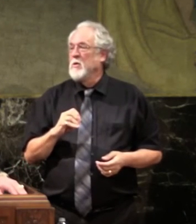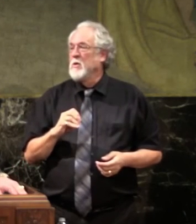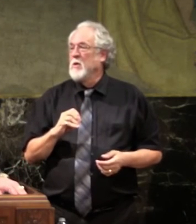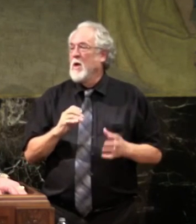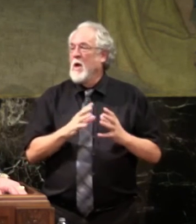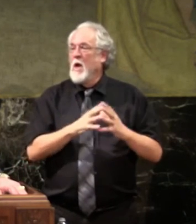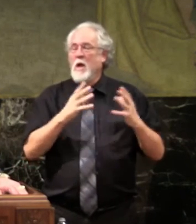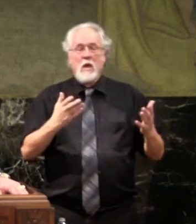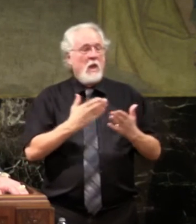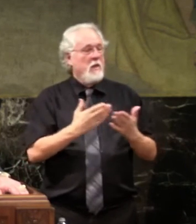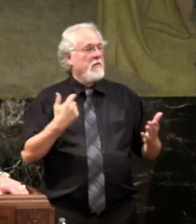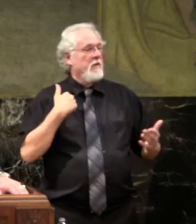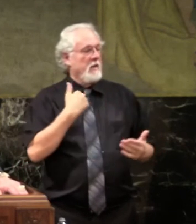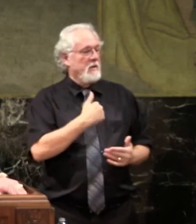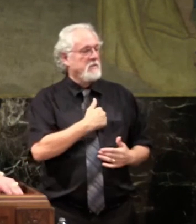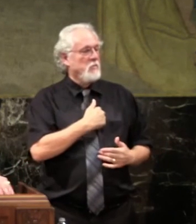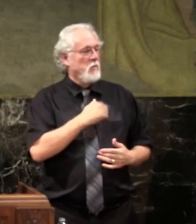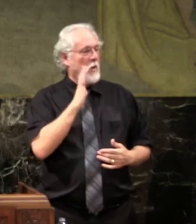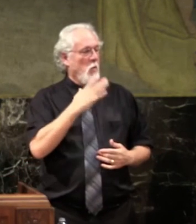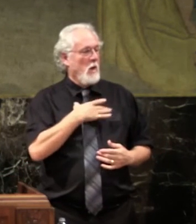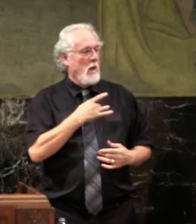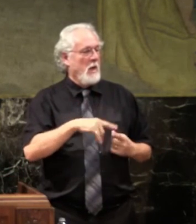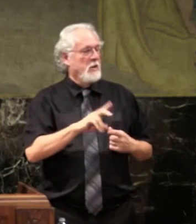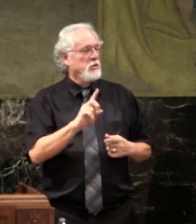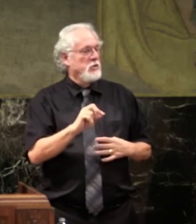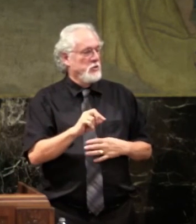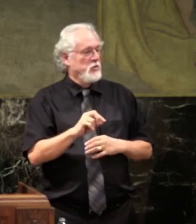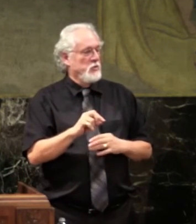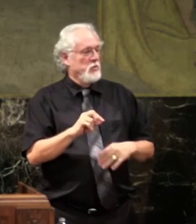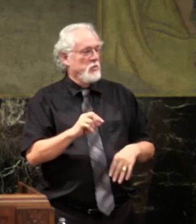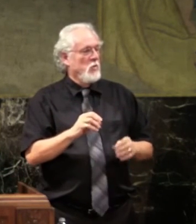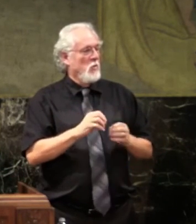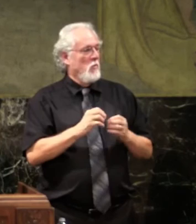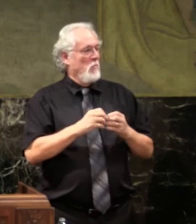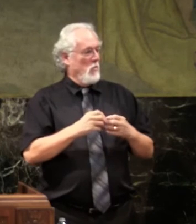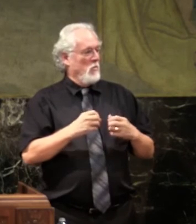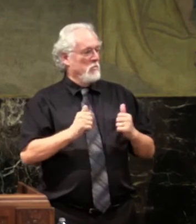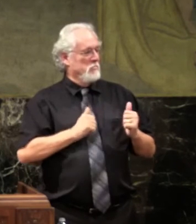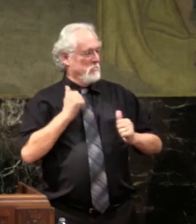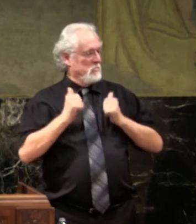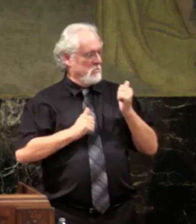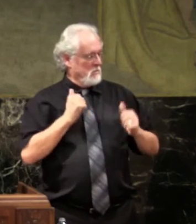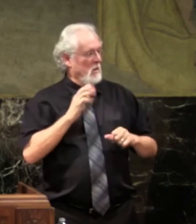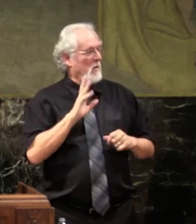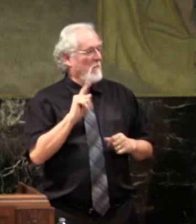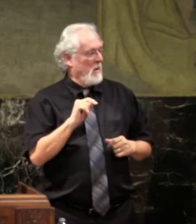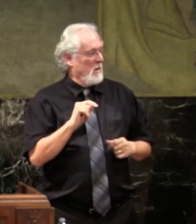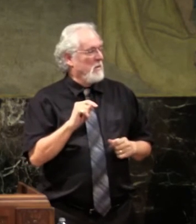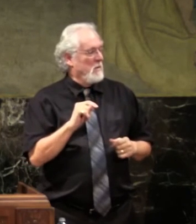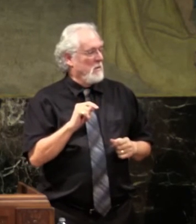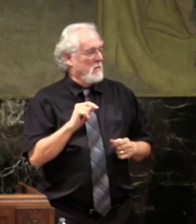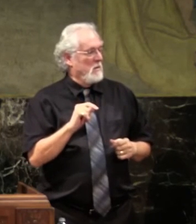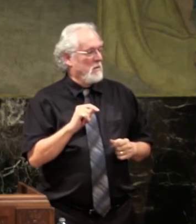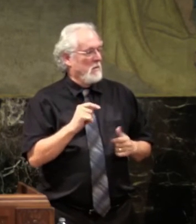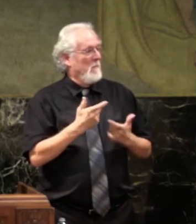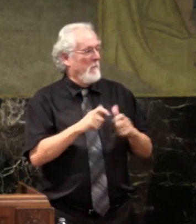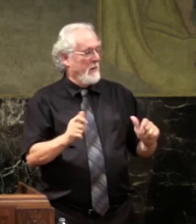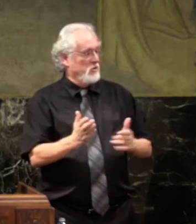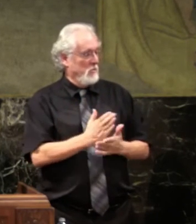things that we would like to do more robustly but but we believe that the major parts of what we're trying to do